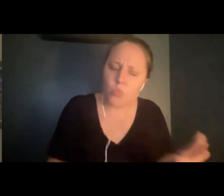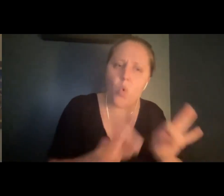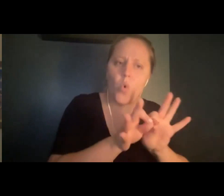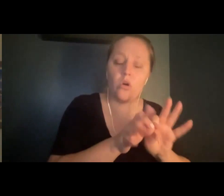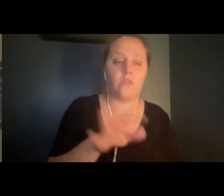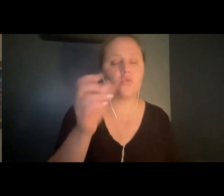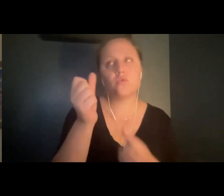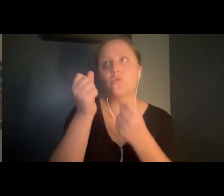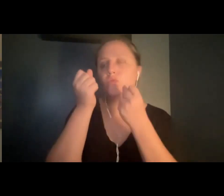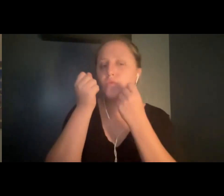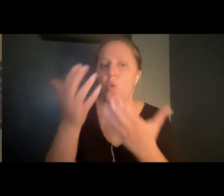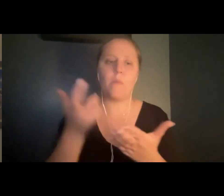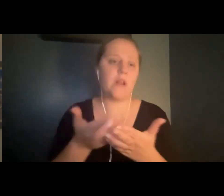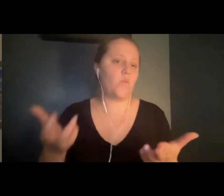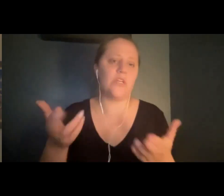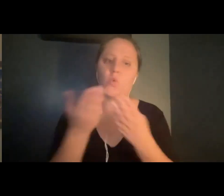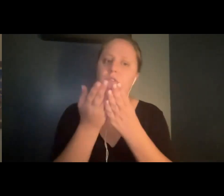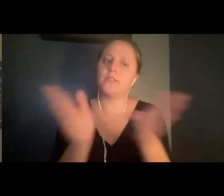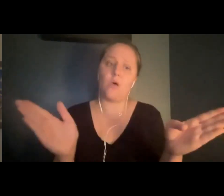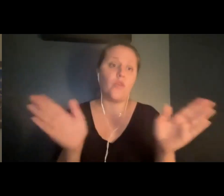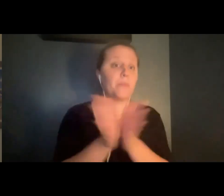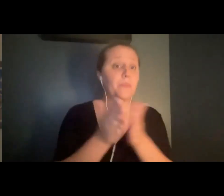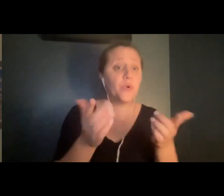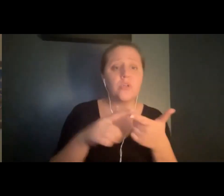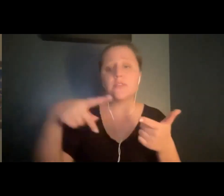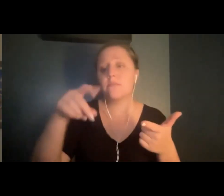resources out there from books and podcasts, different documentaries,